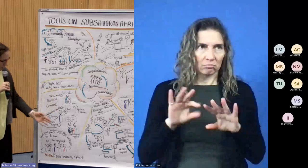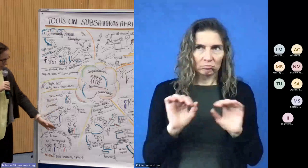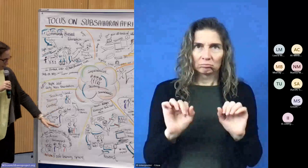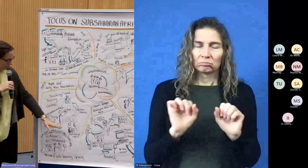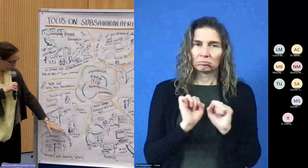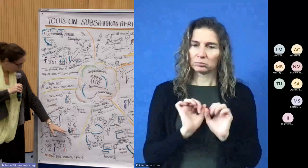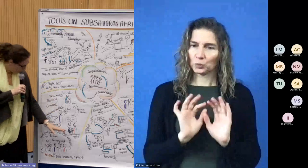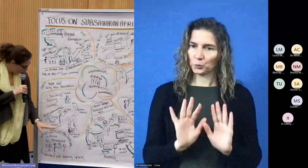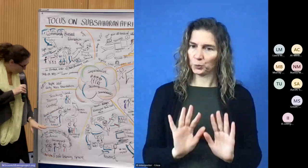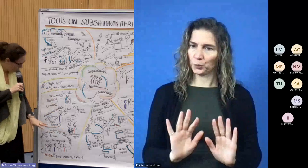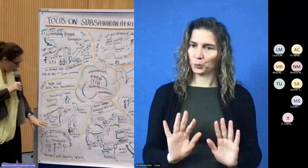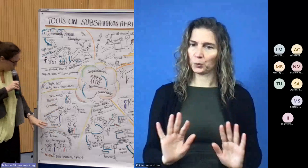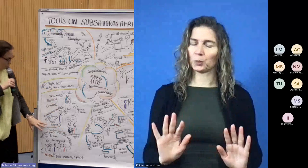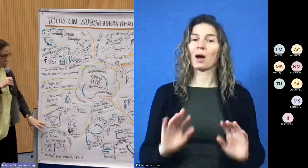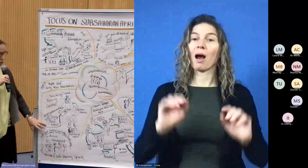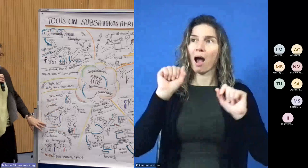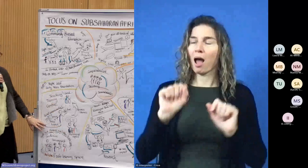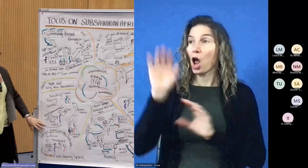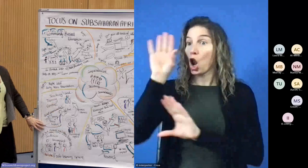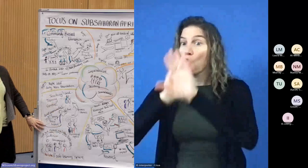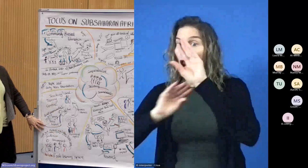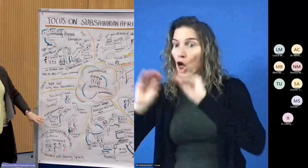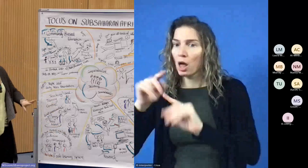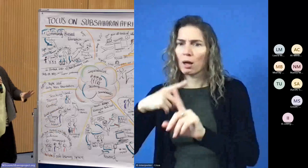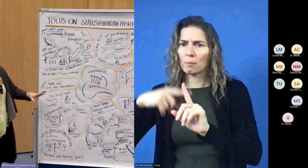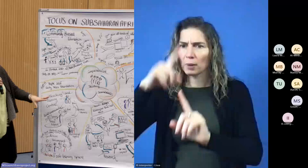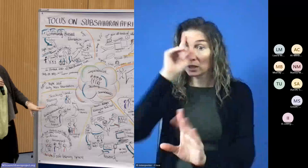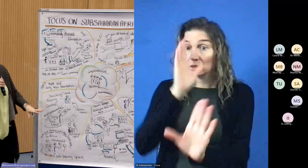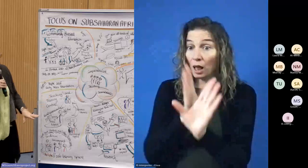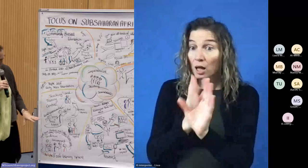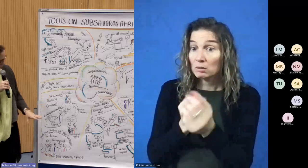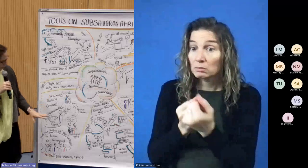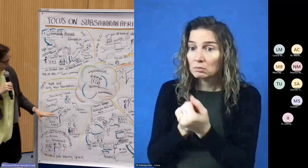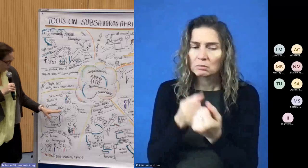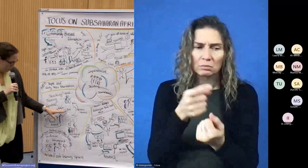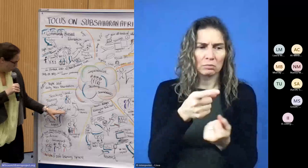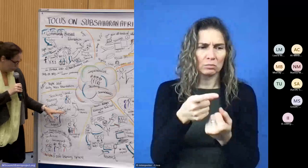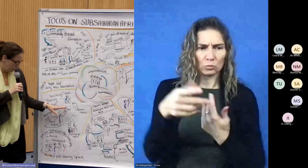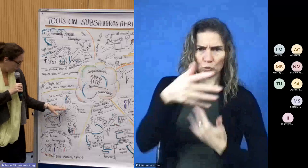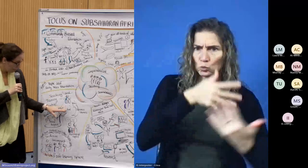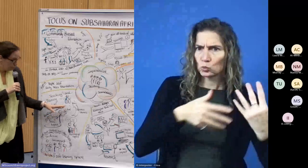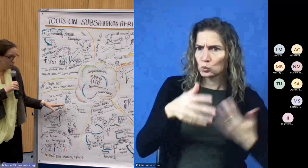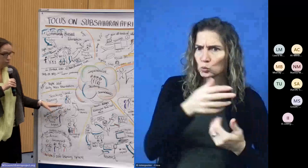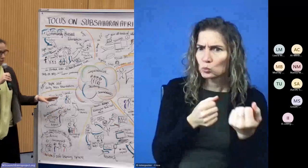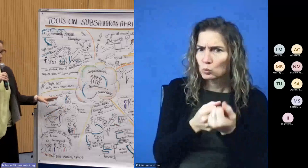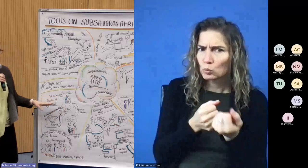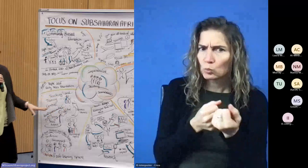get psychological support but also social support. We heard about providing them with food for an